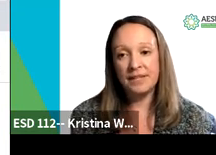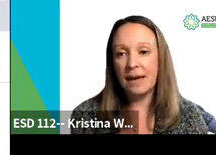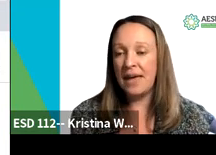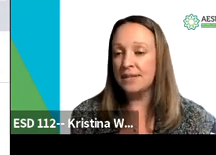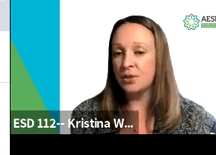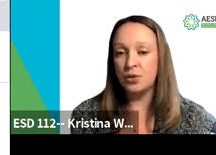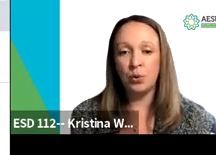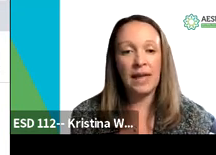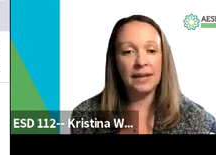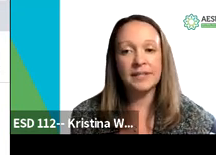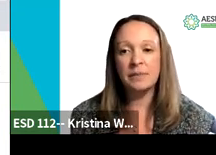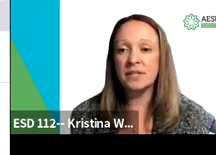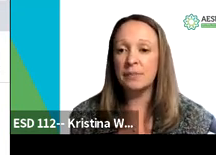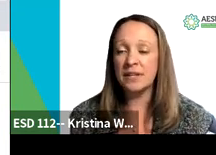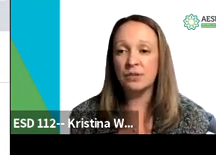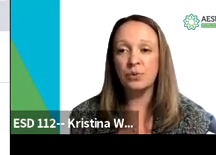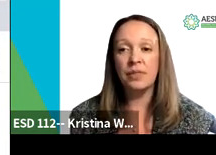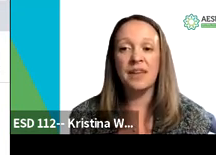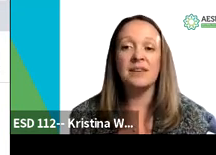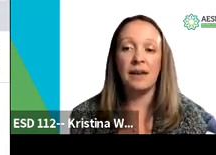ESD 112-- Kristina Wambold: That Pencil Tool. Anytime you see the pencil tool that's edit.